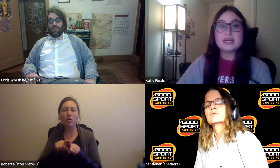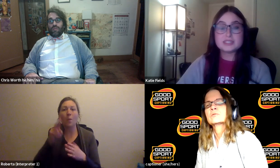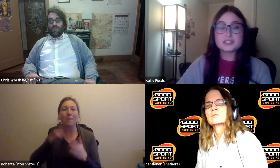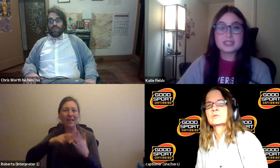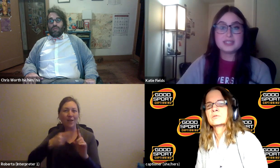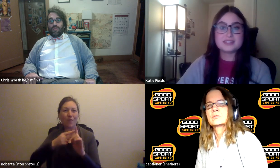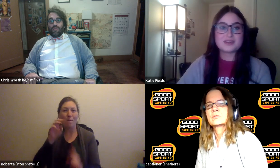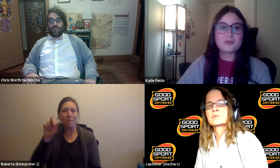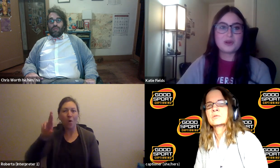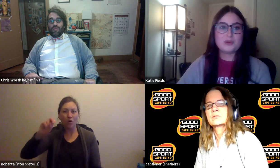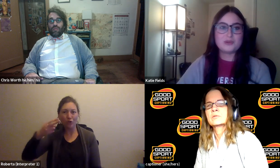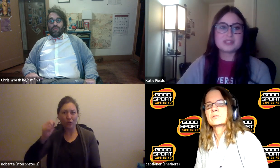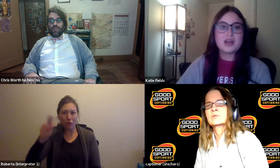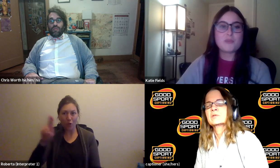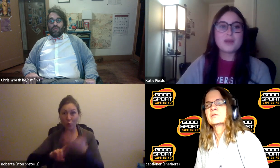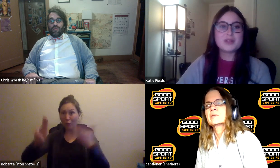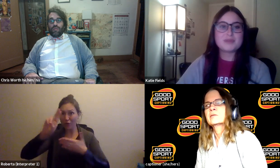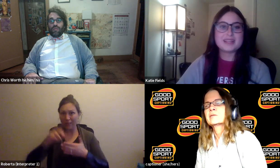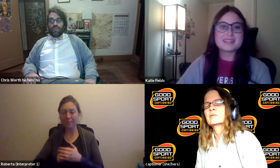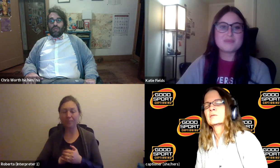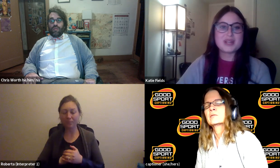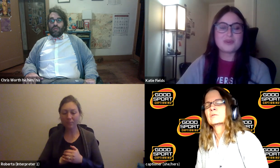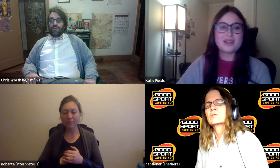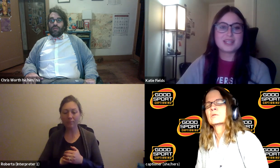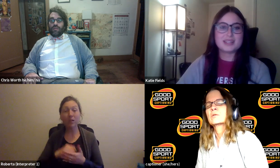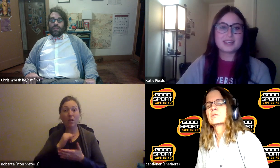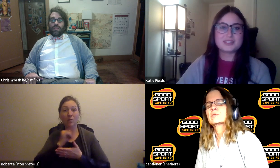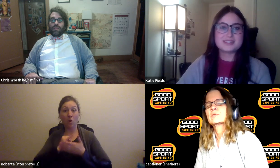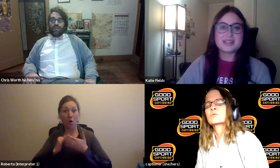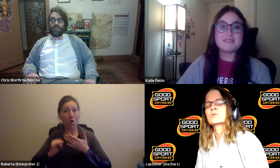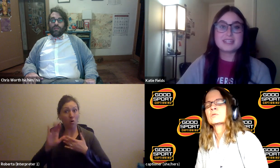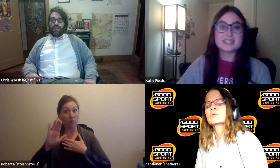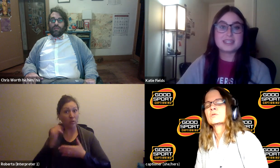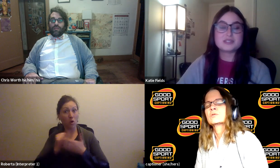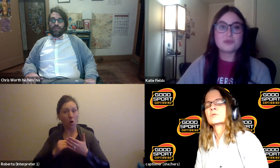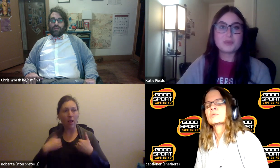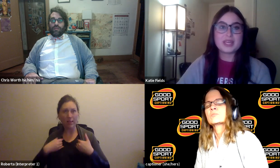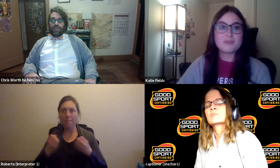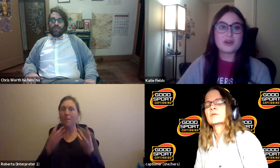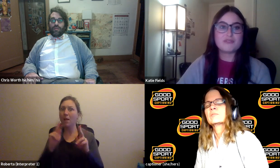Additionally his artwork holds a prominent place in many collections and became part of